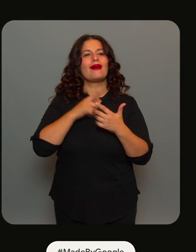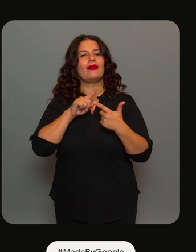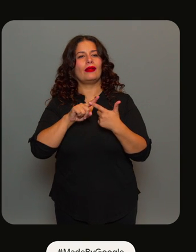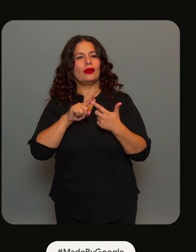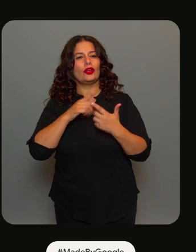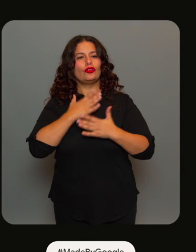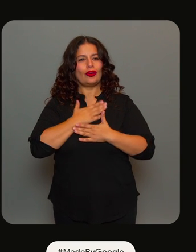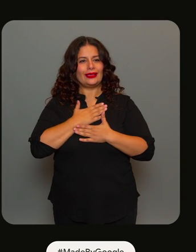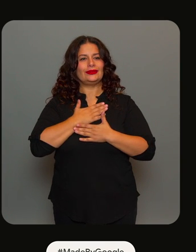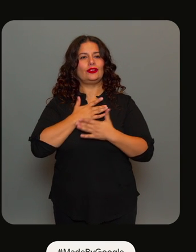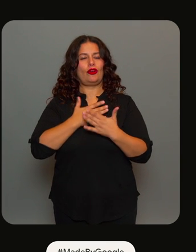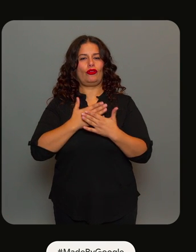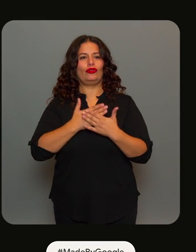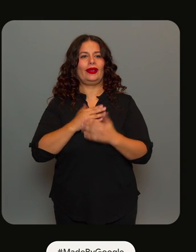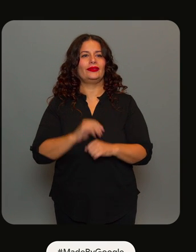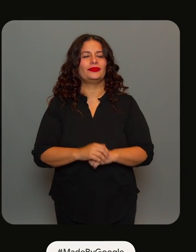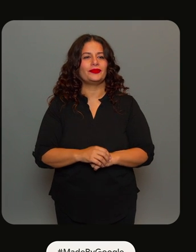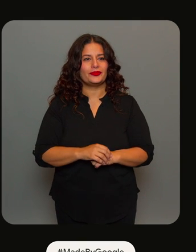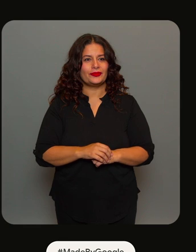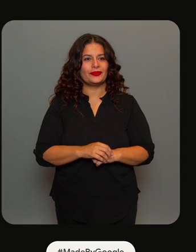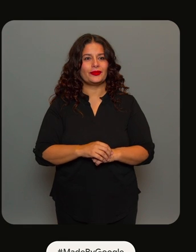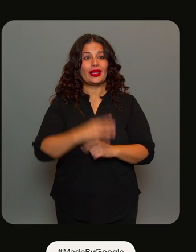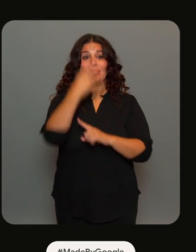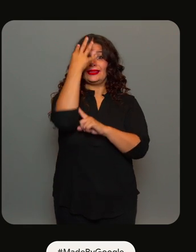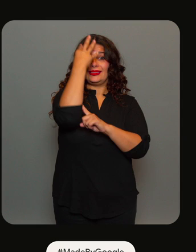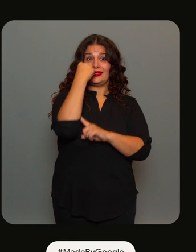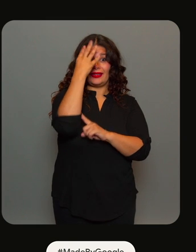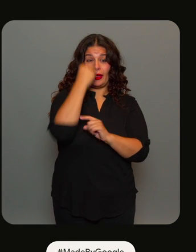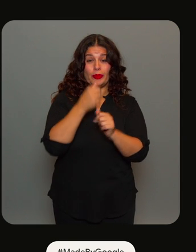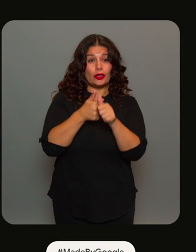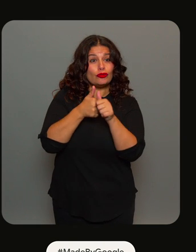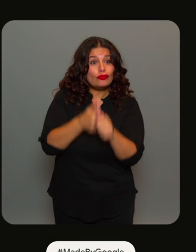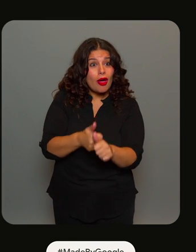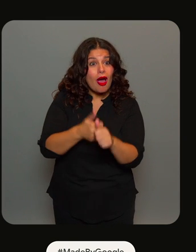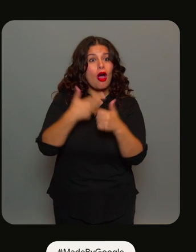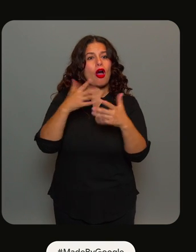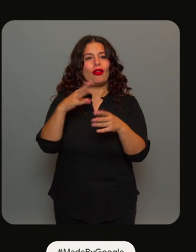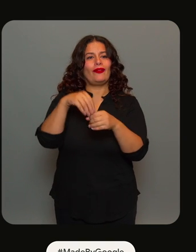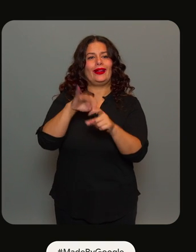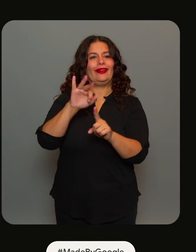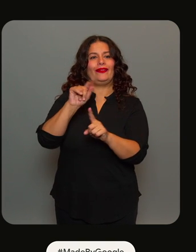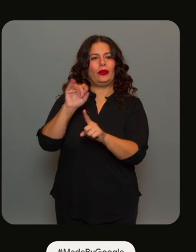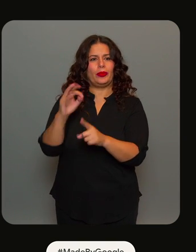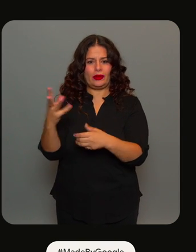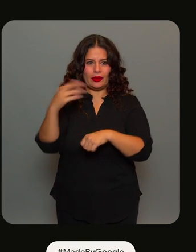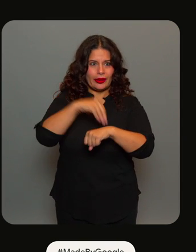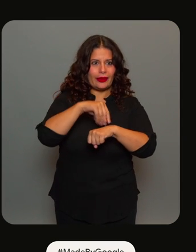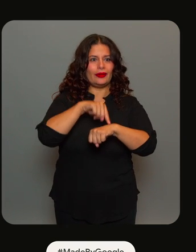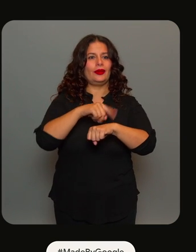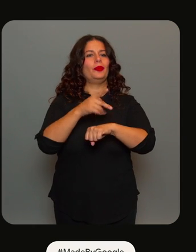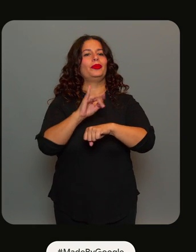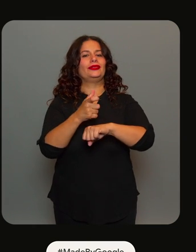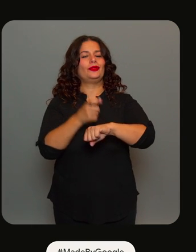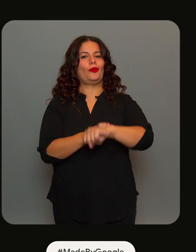experience you know and love from Fitbit to Pixel Watch. We've been a pioneer in this field with over 20 billion